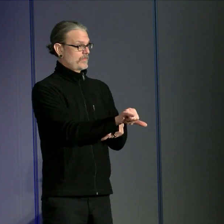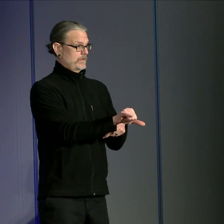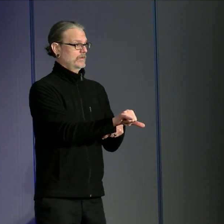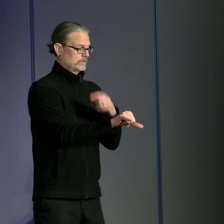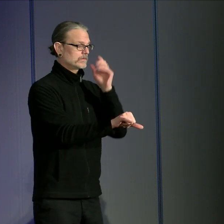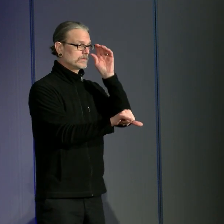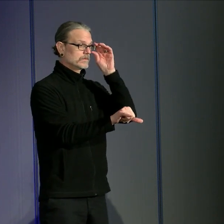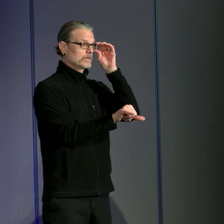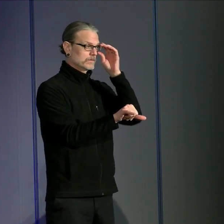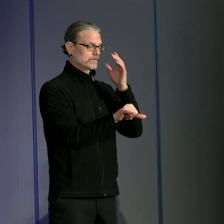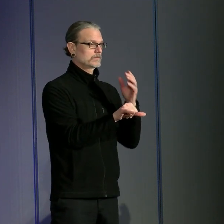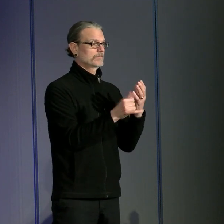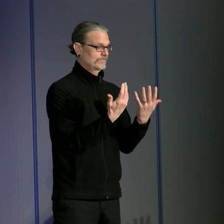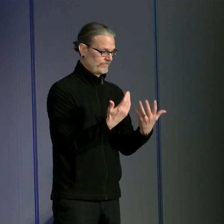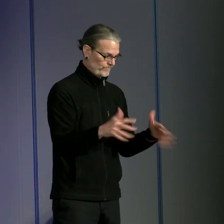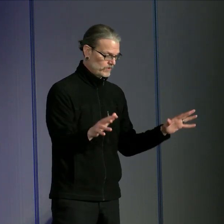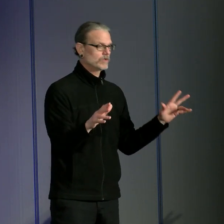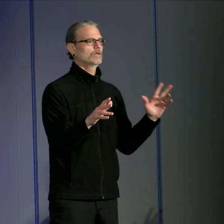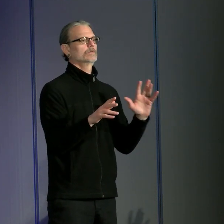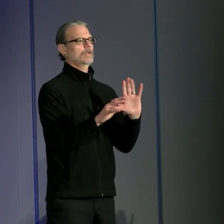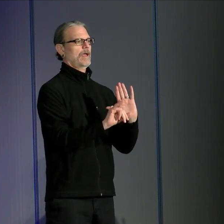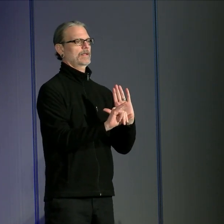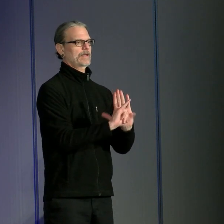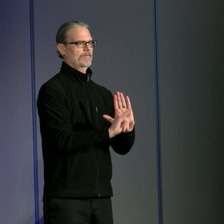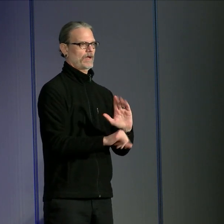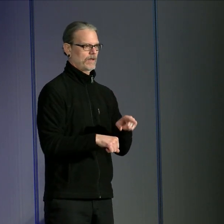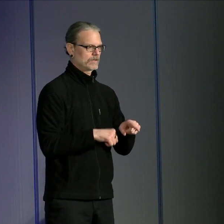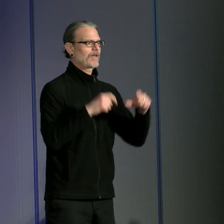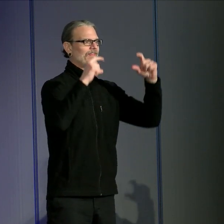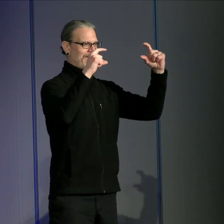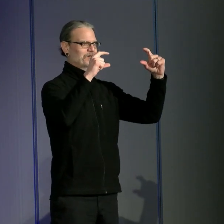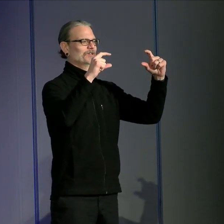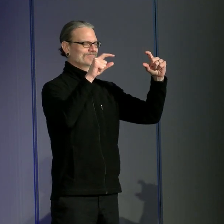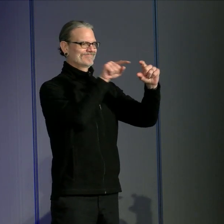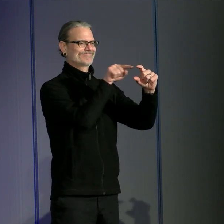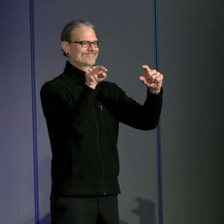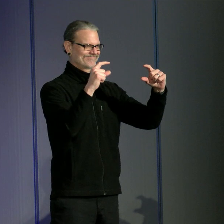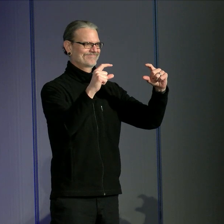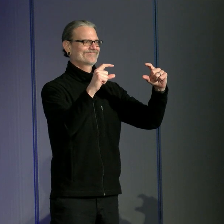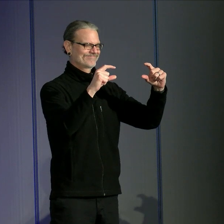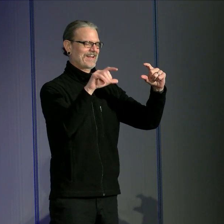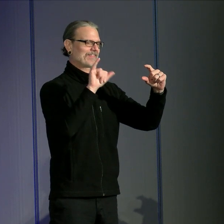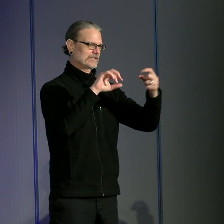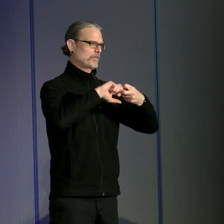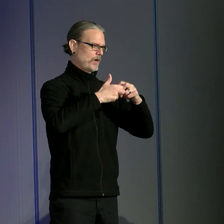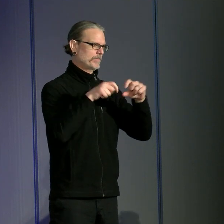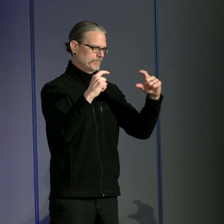And then we identified that the header, for example, is a particular problem.